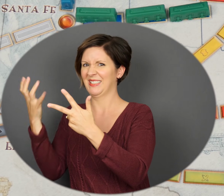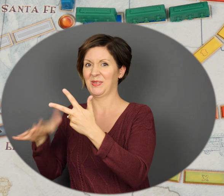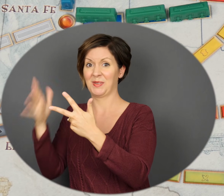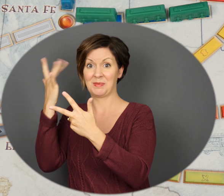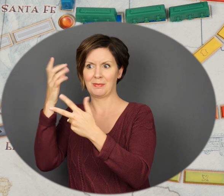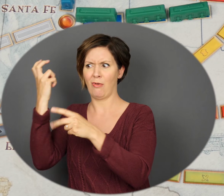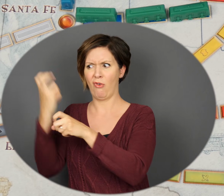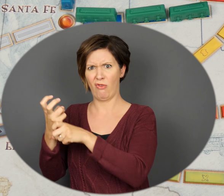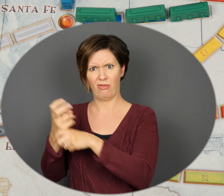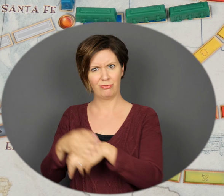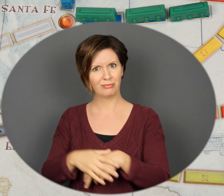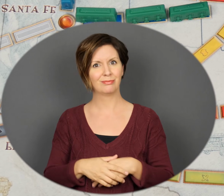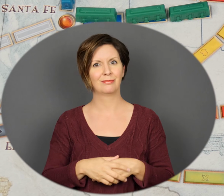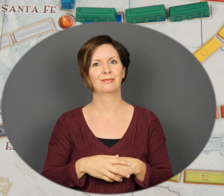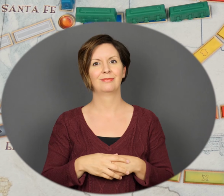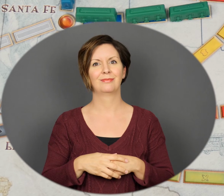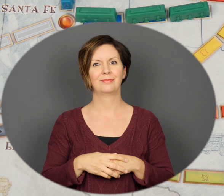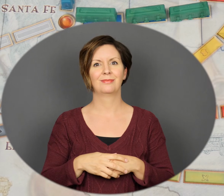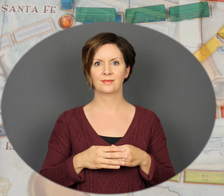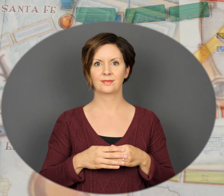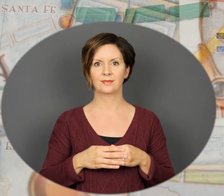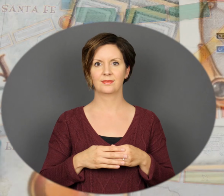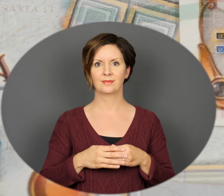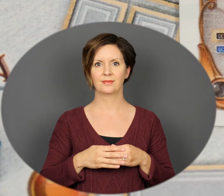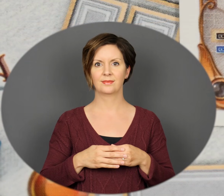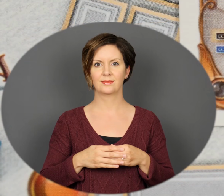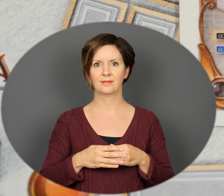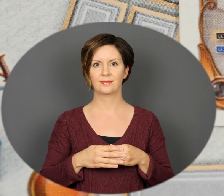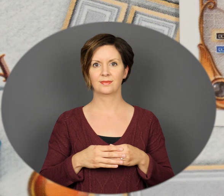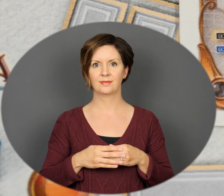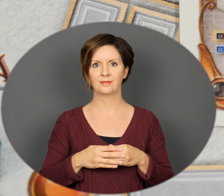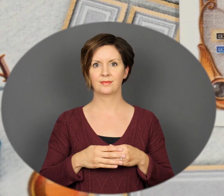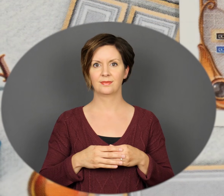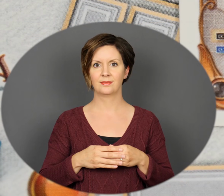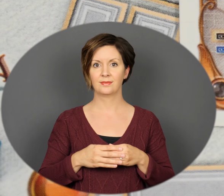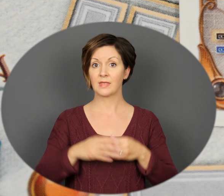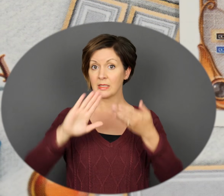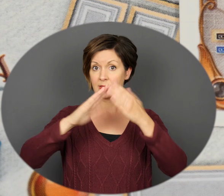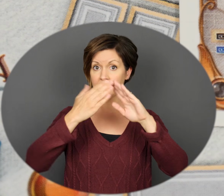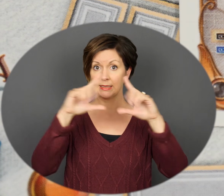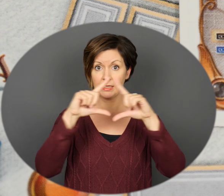because some of them might prove too hard to complete. After all the destination scores have been added or subtracted,